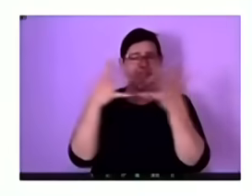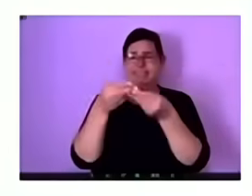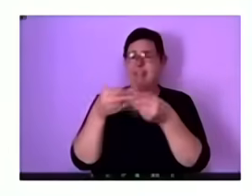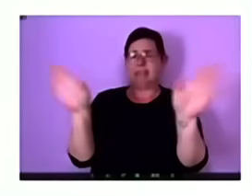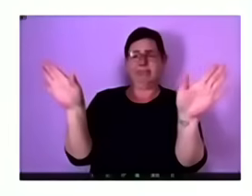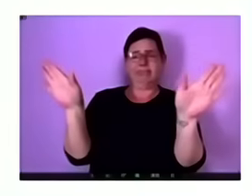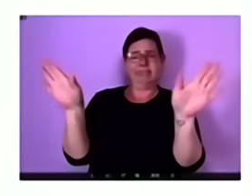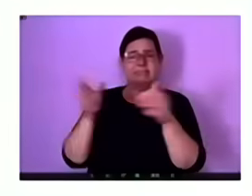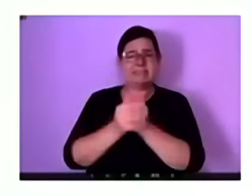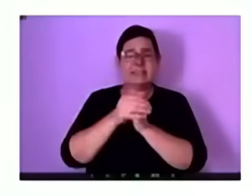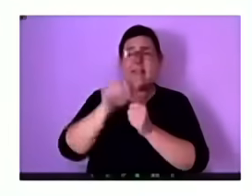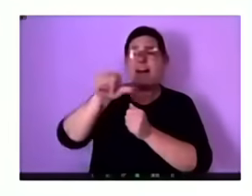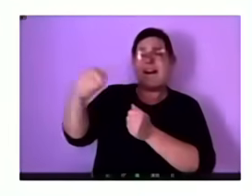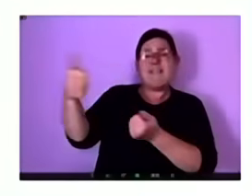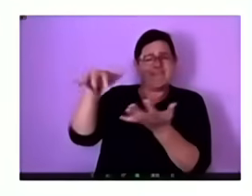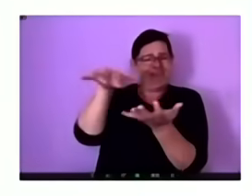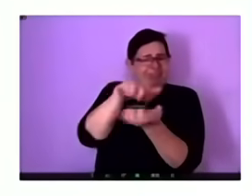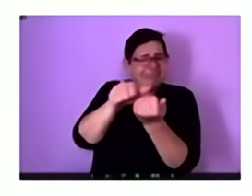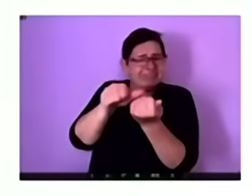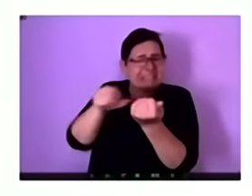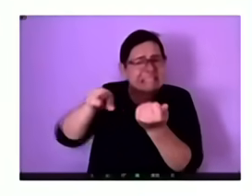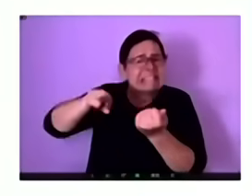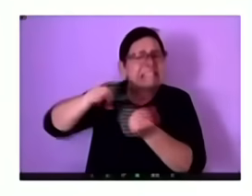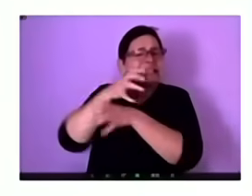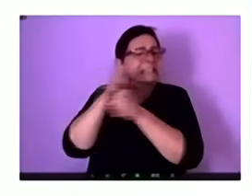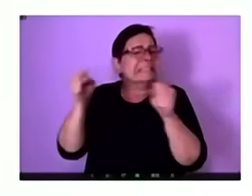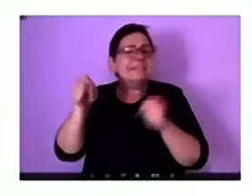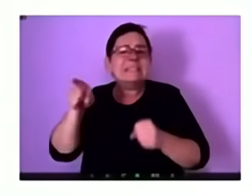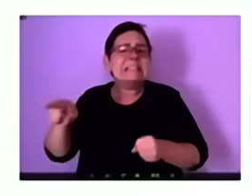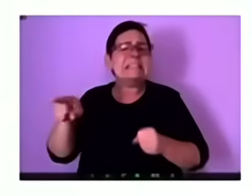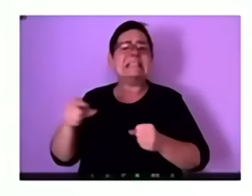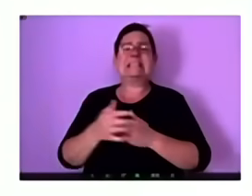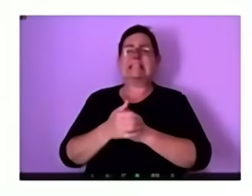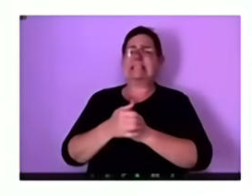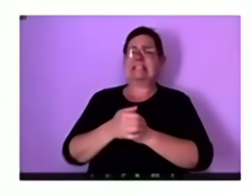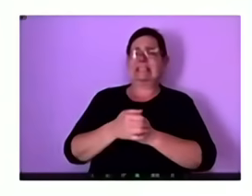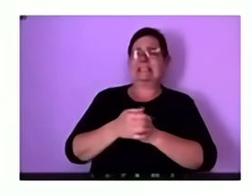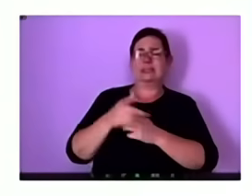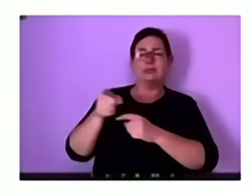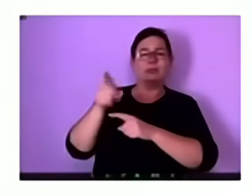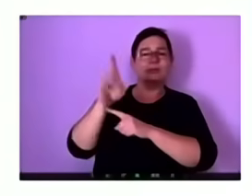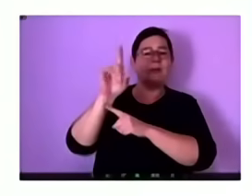IT INCLUDES LOCAL ROADS AND